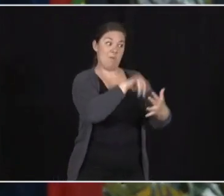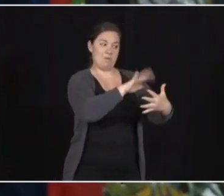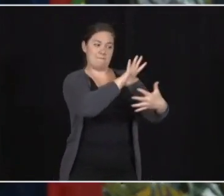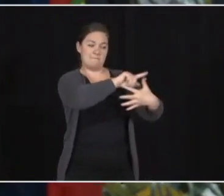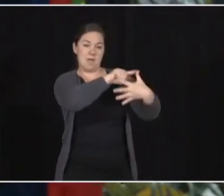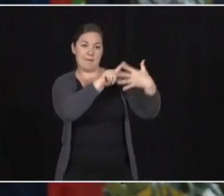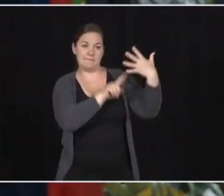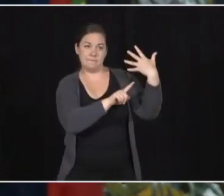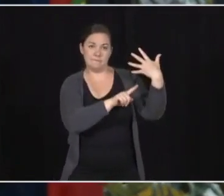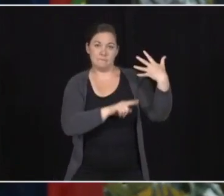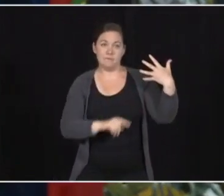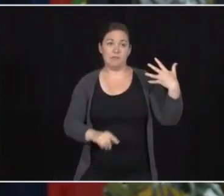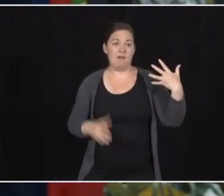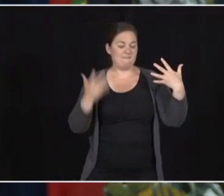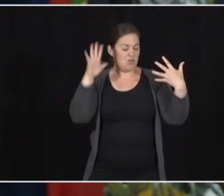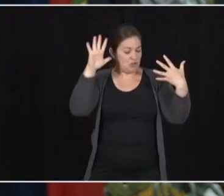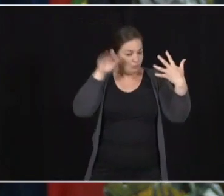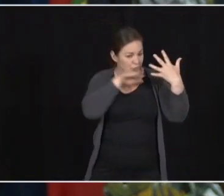And these teams of two inspectors for each home